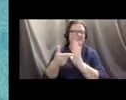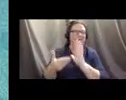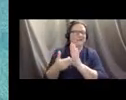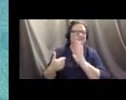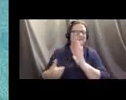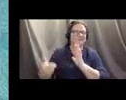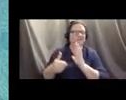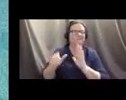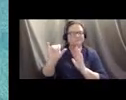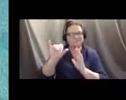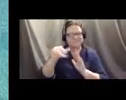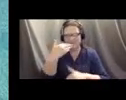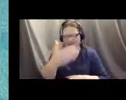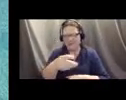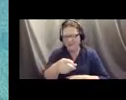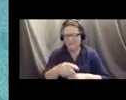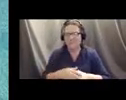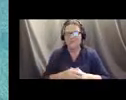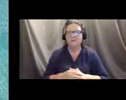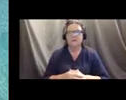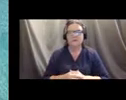Thank you.